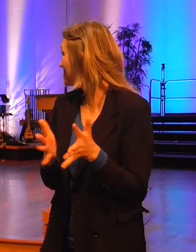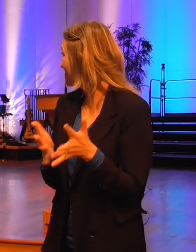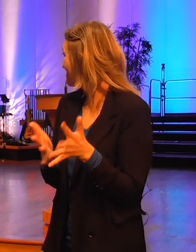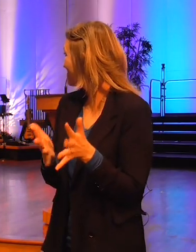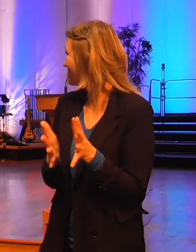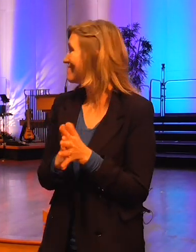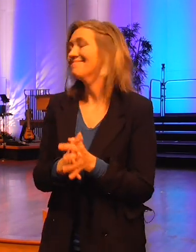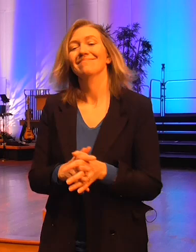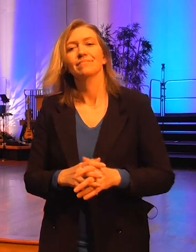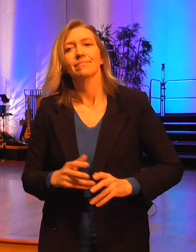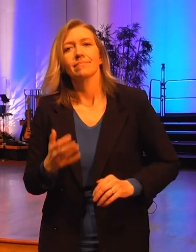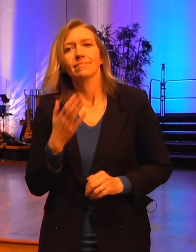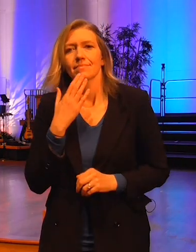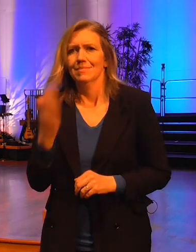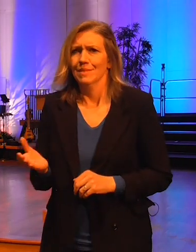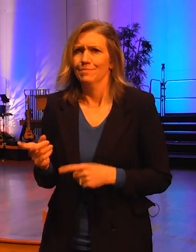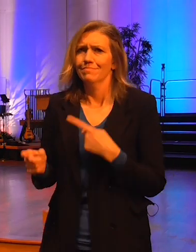thank you Charles isn't it wonderful to have Charles with us